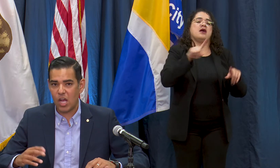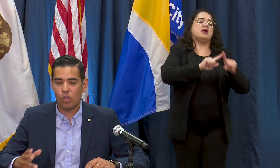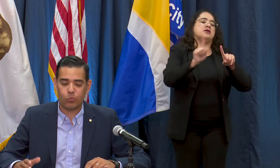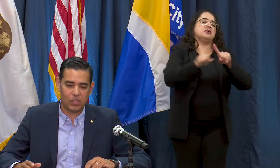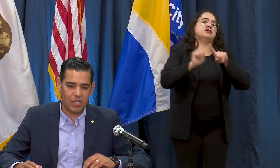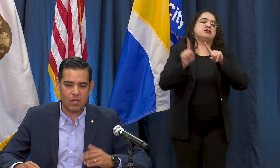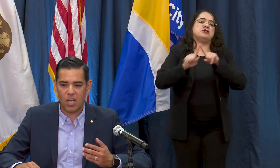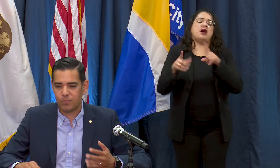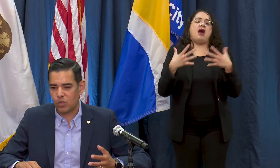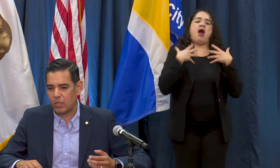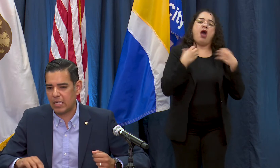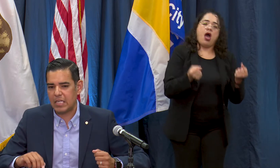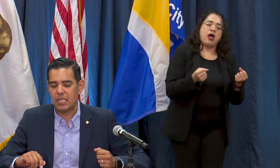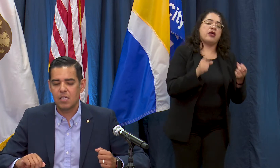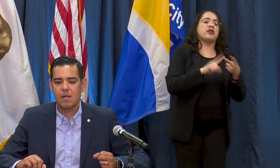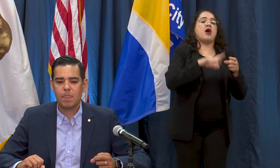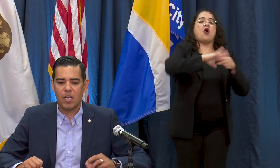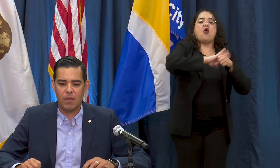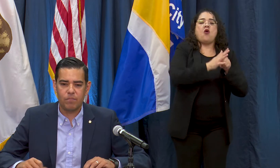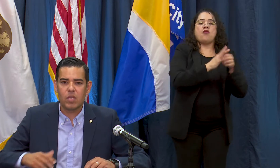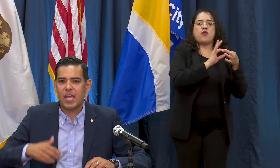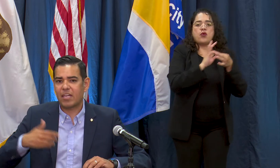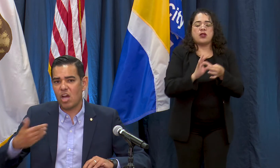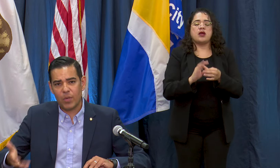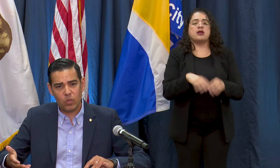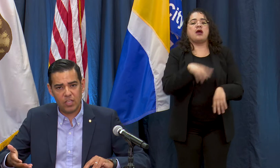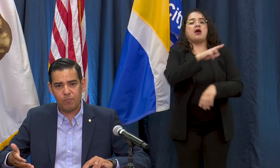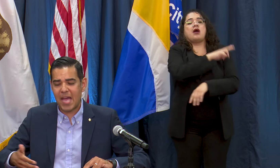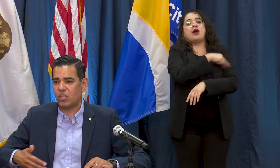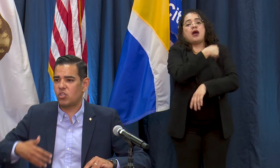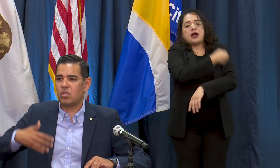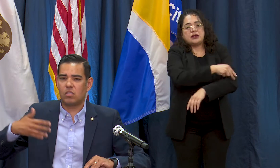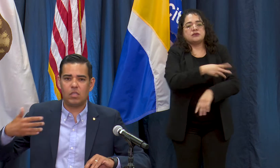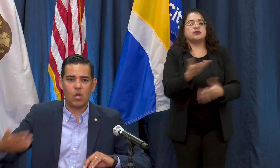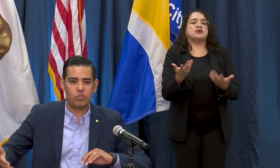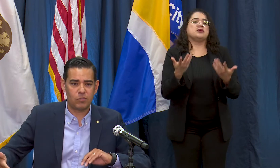health-related, hospital related, economic relief packages, loans to small